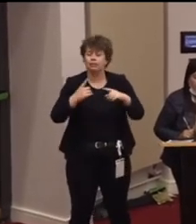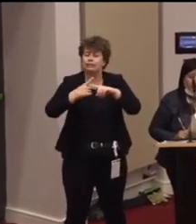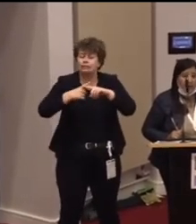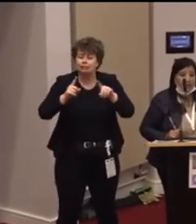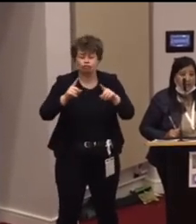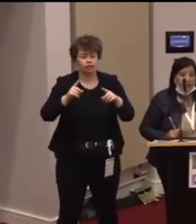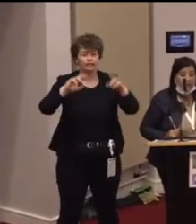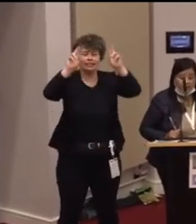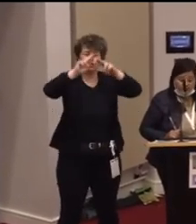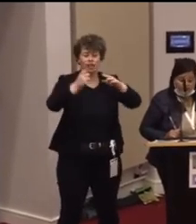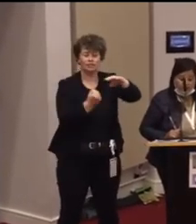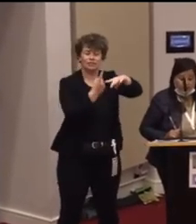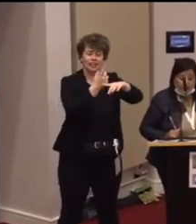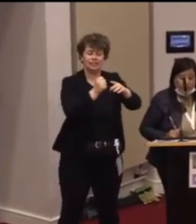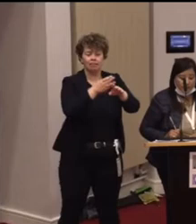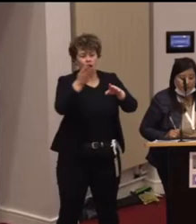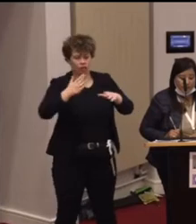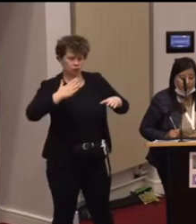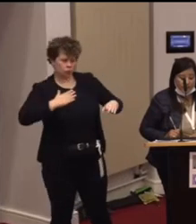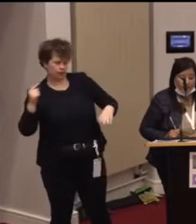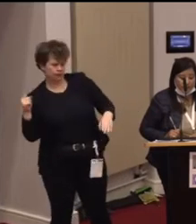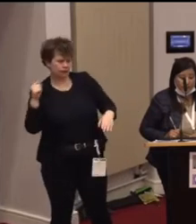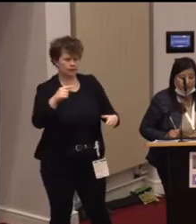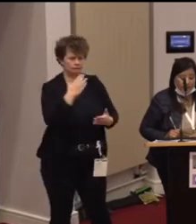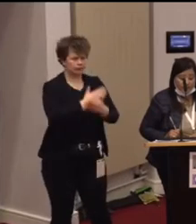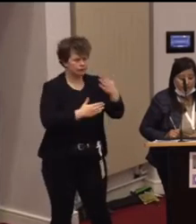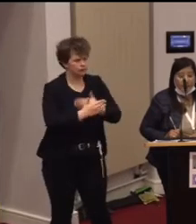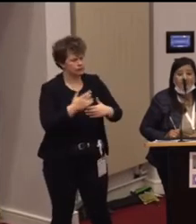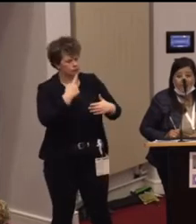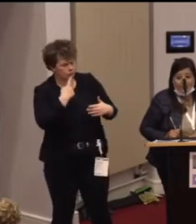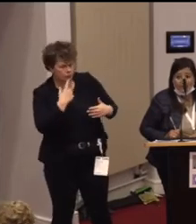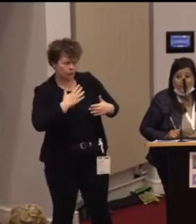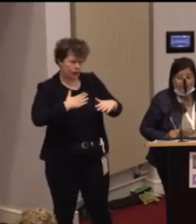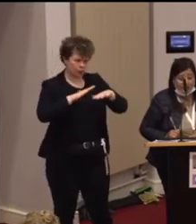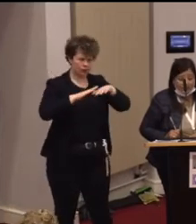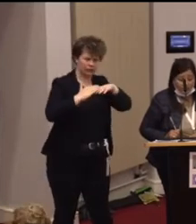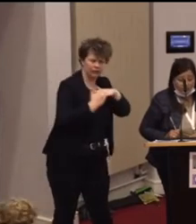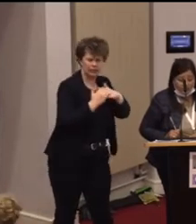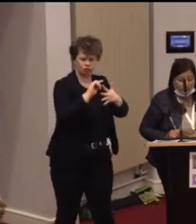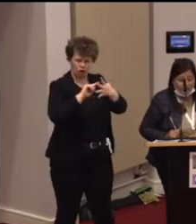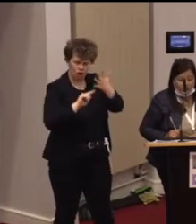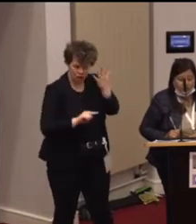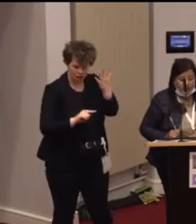done by organisations of persons with disabilities. By saying this, having said all this, I would